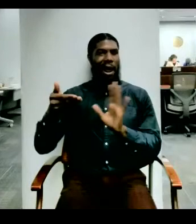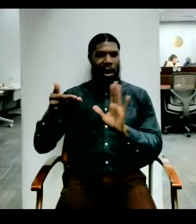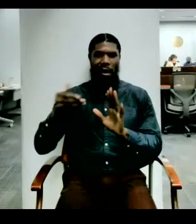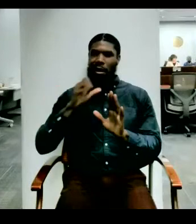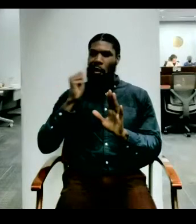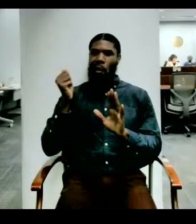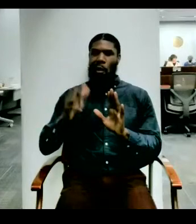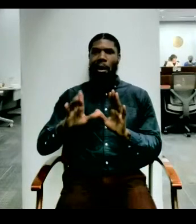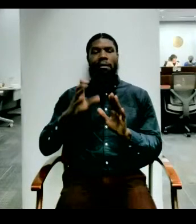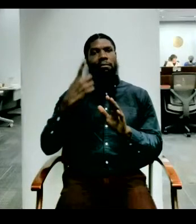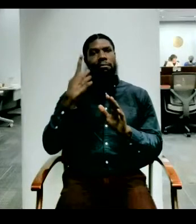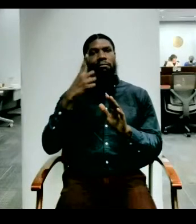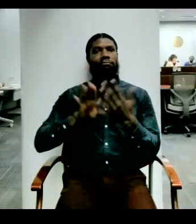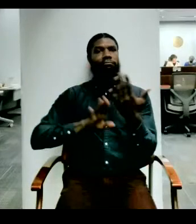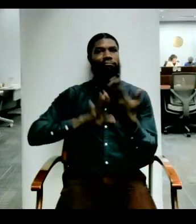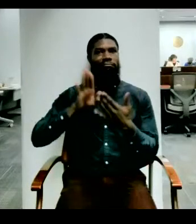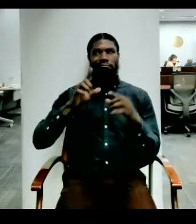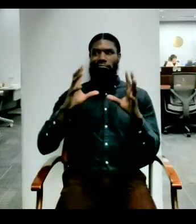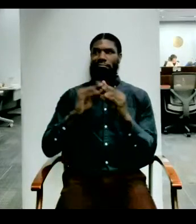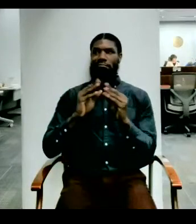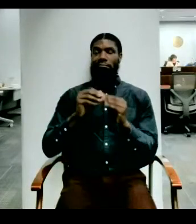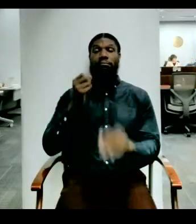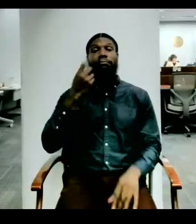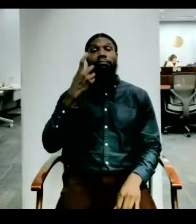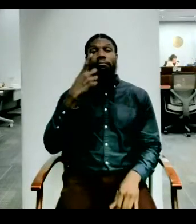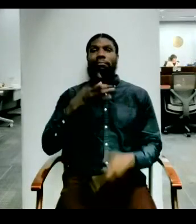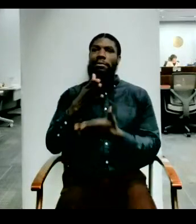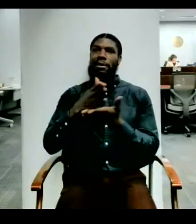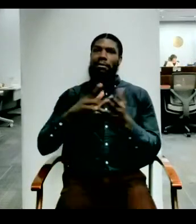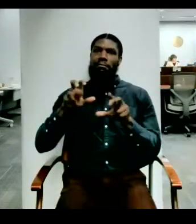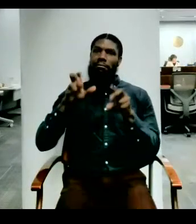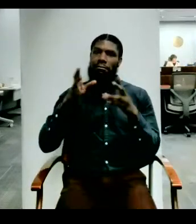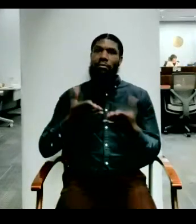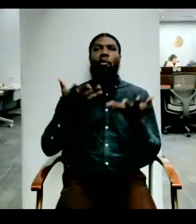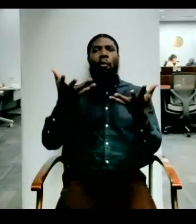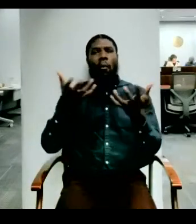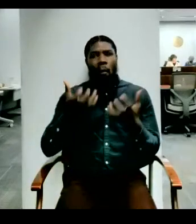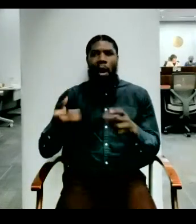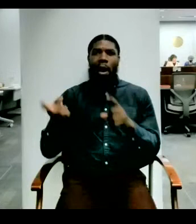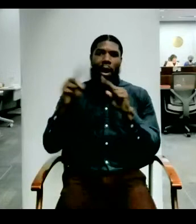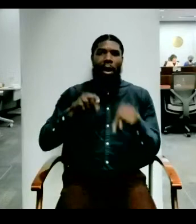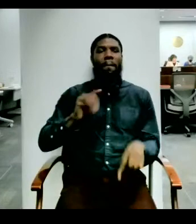indeed distressingly some stakeholders who wish to appear here were denied that opportunity.